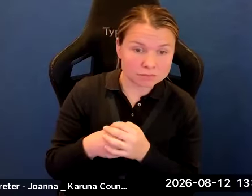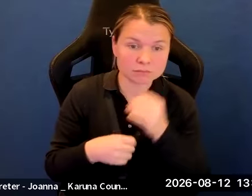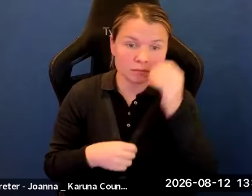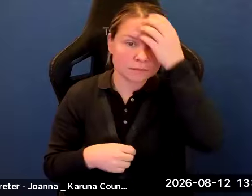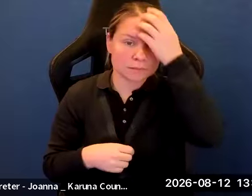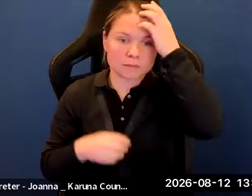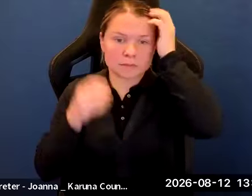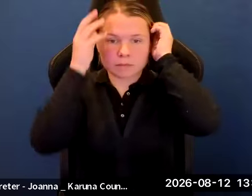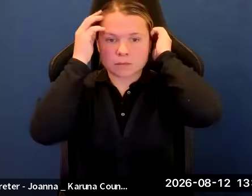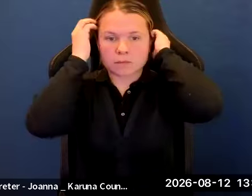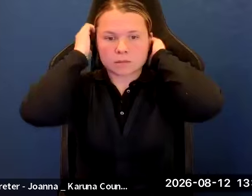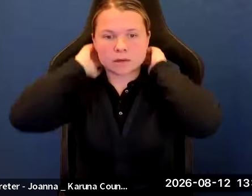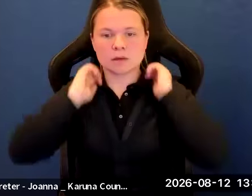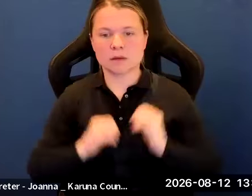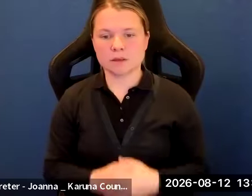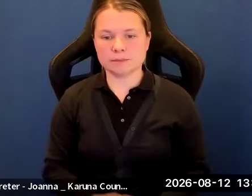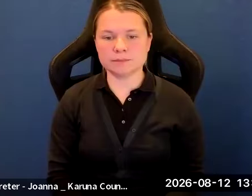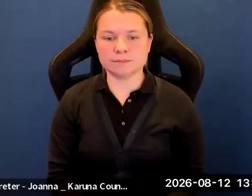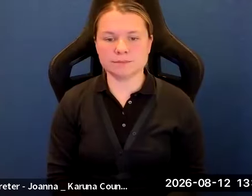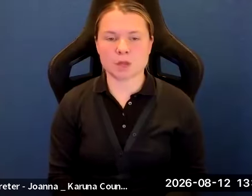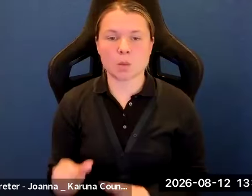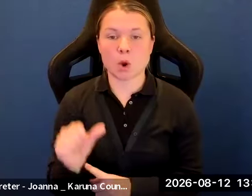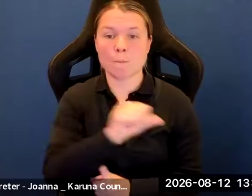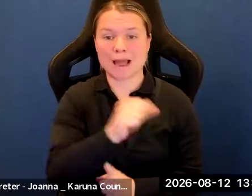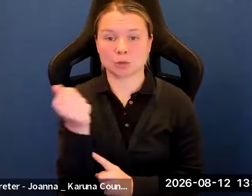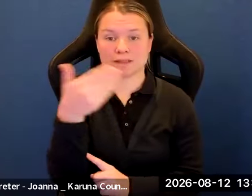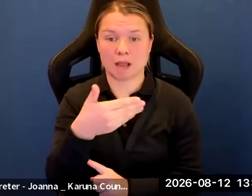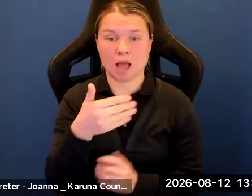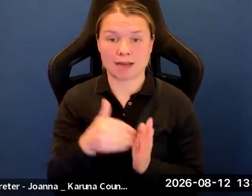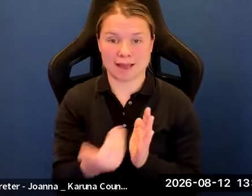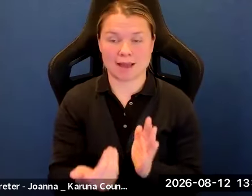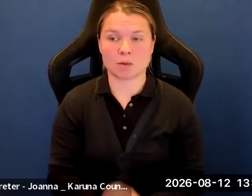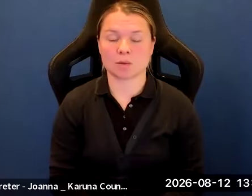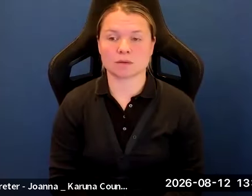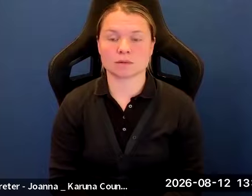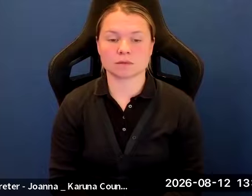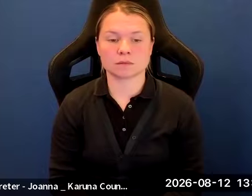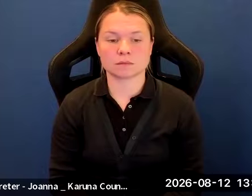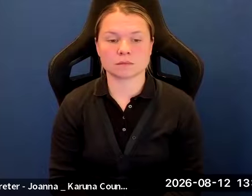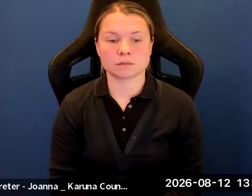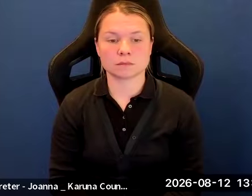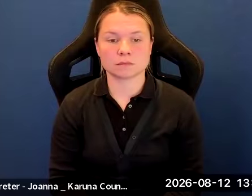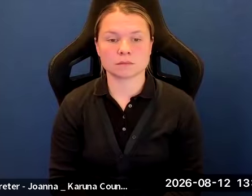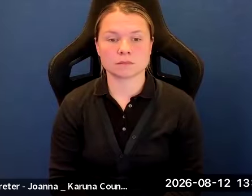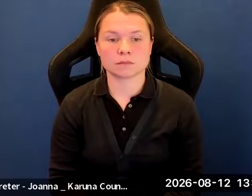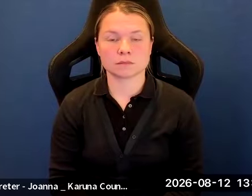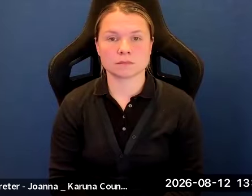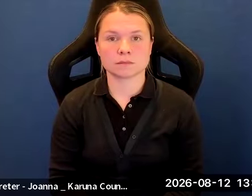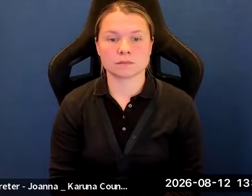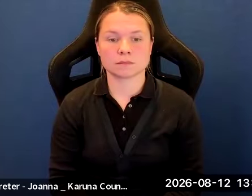I'll just call last questions